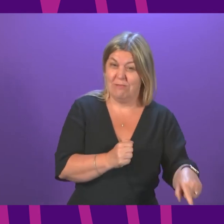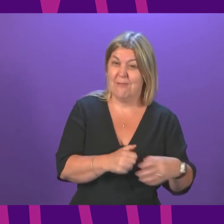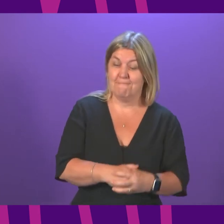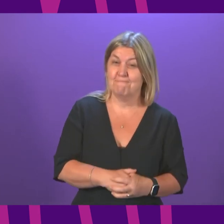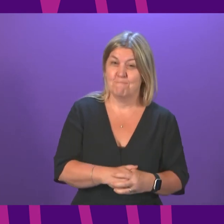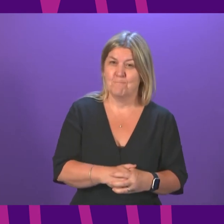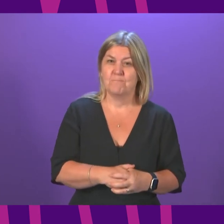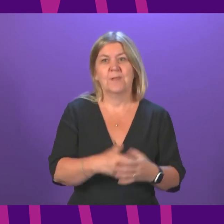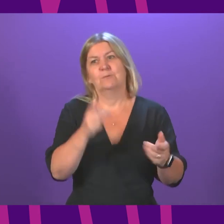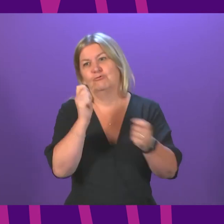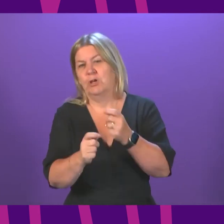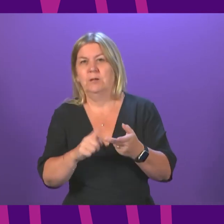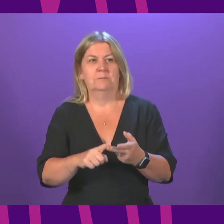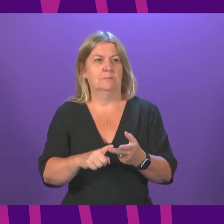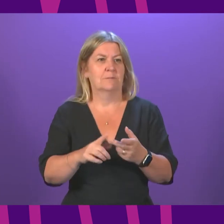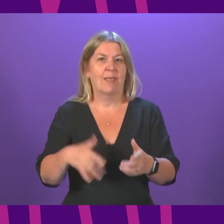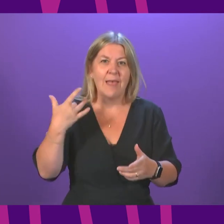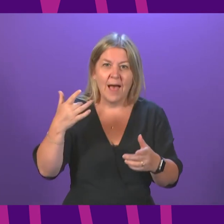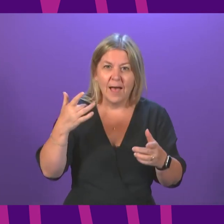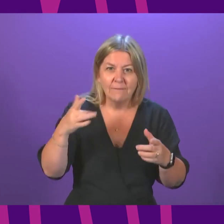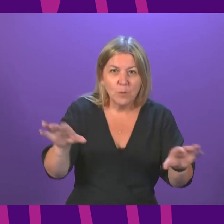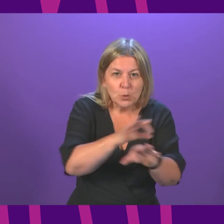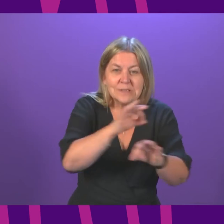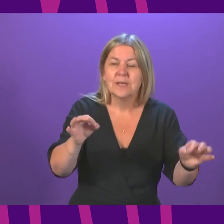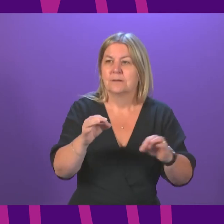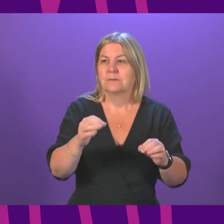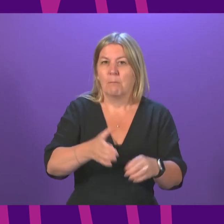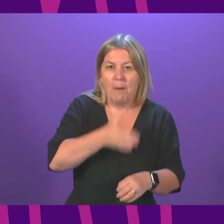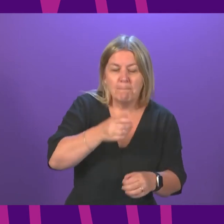health measures and the social protections that people need. At stage 1, my colleague